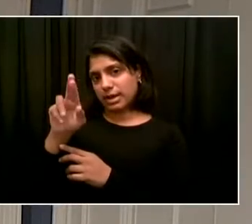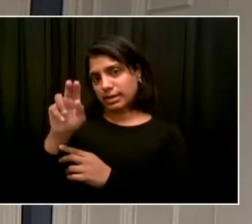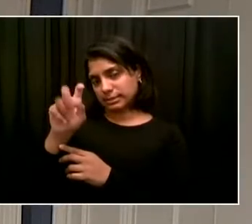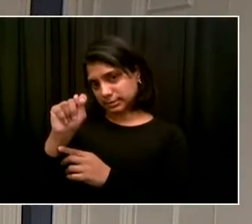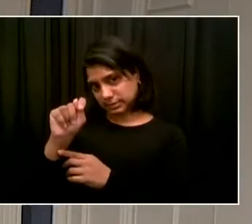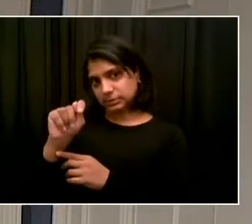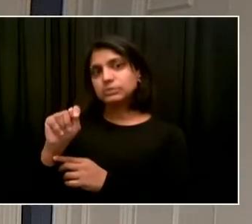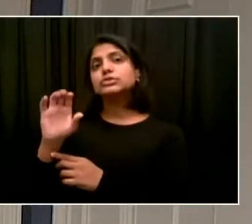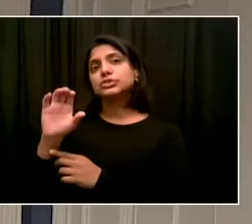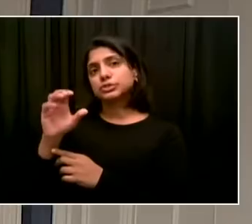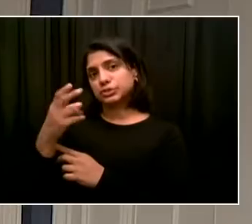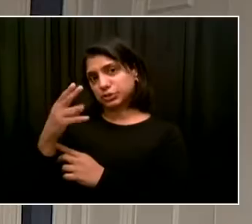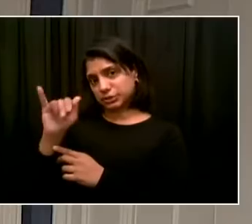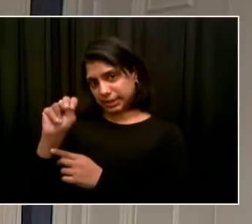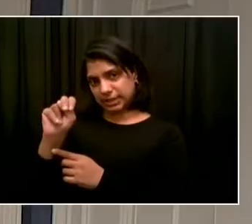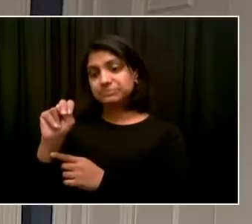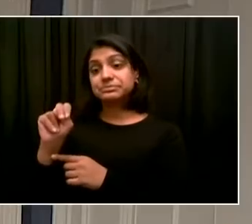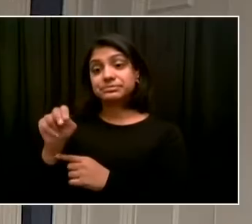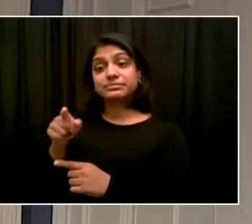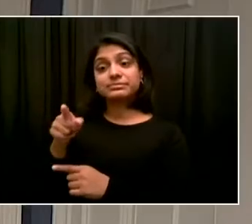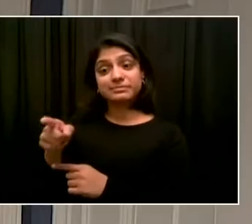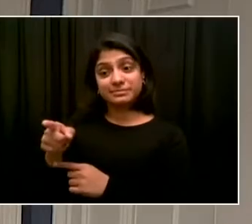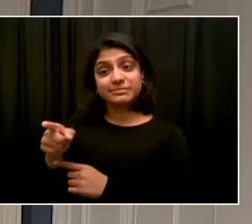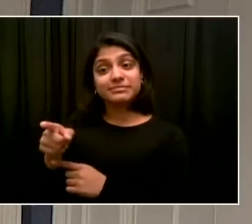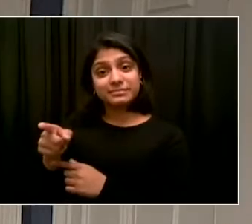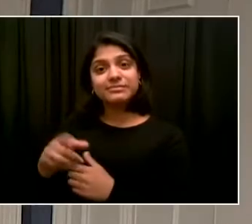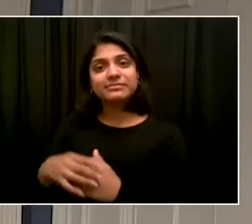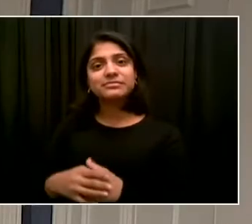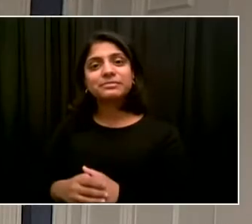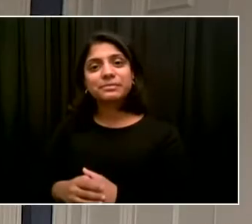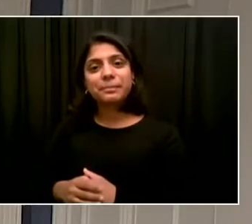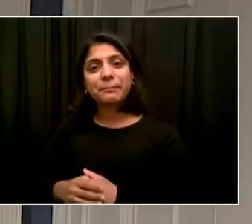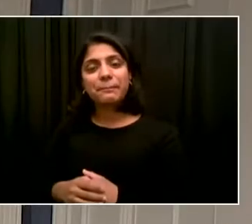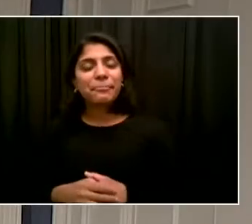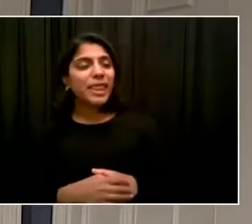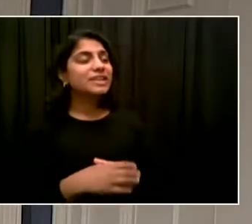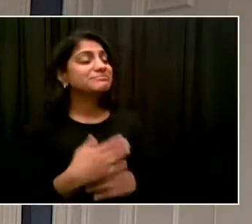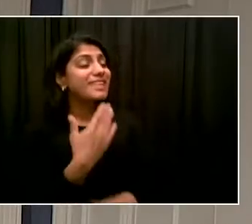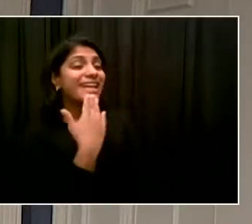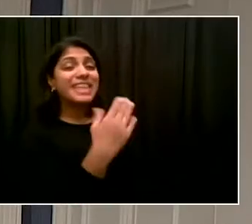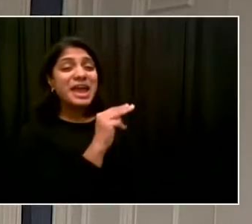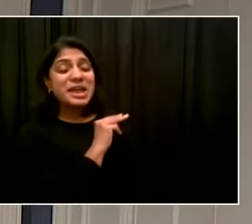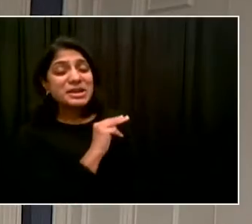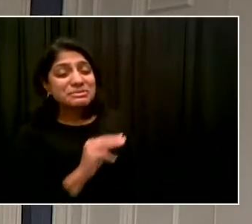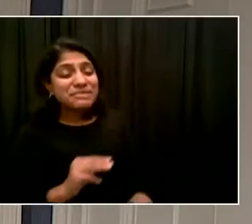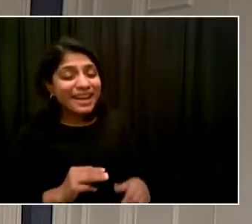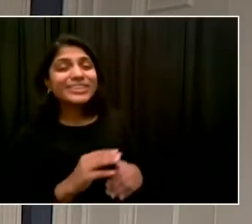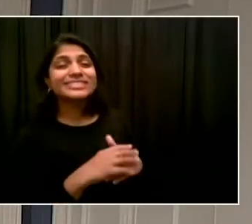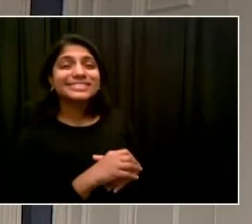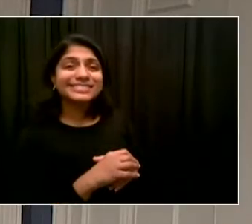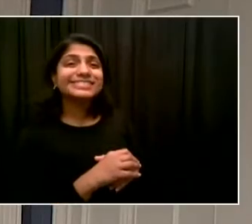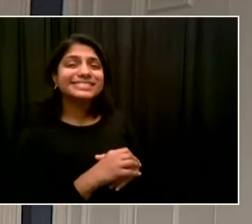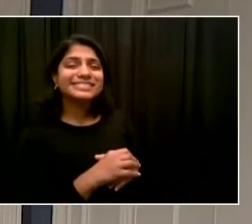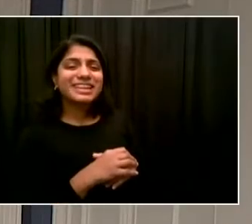MY PLEASURE TO INTRODUCE